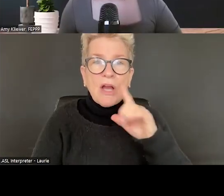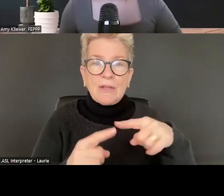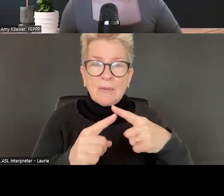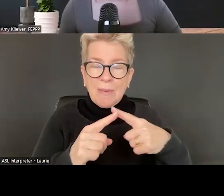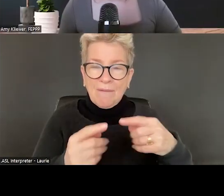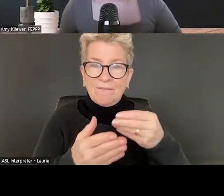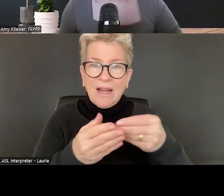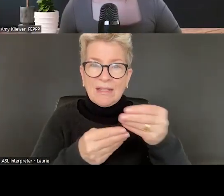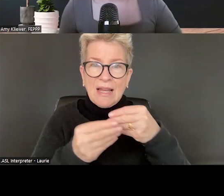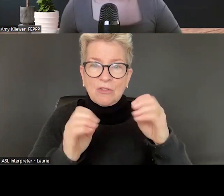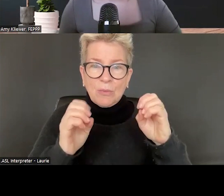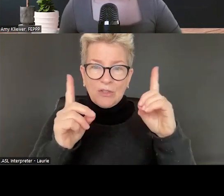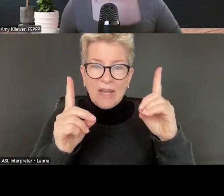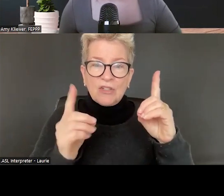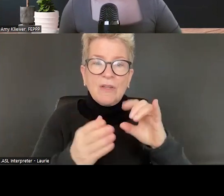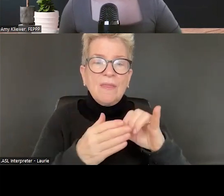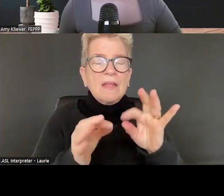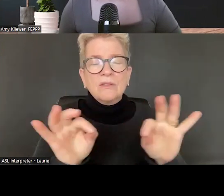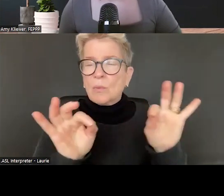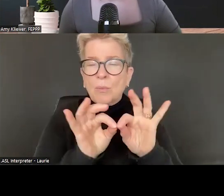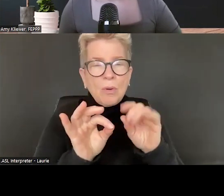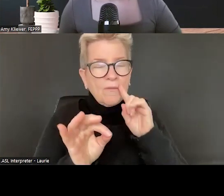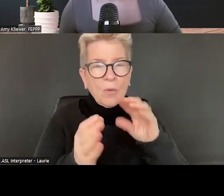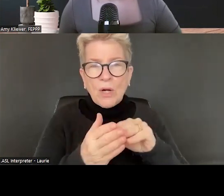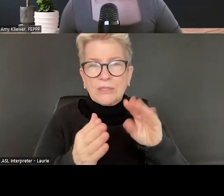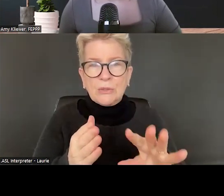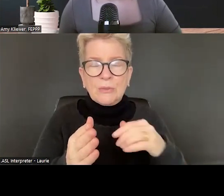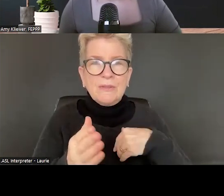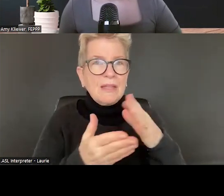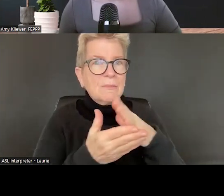critically important to our students. It is part of the conversation in our